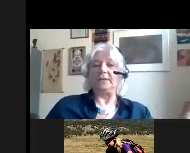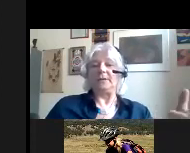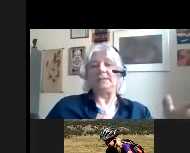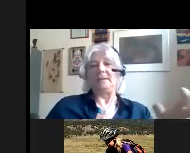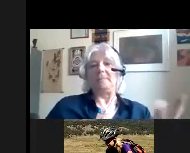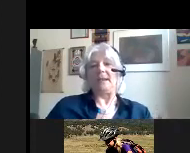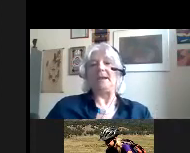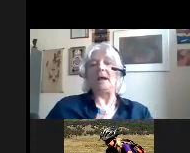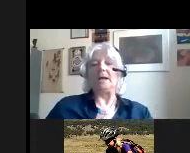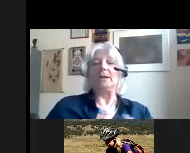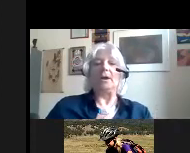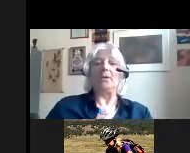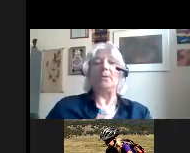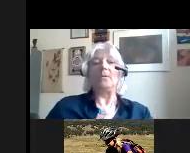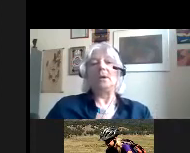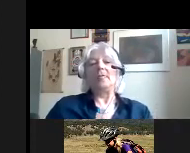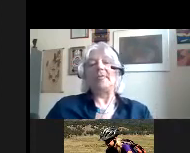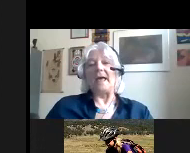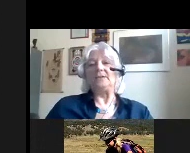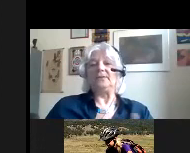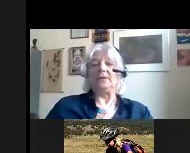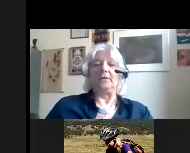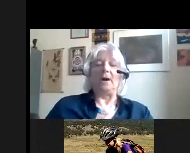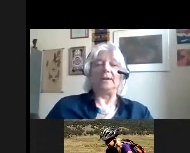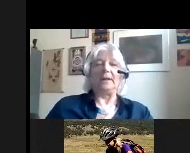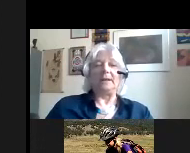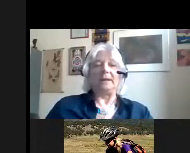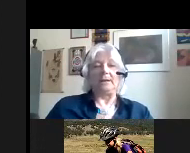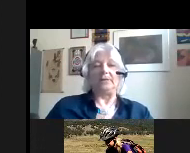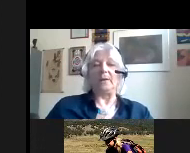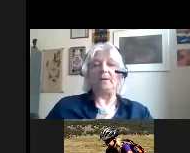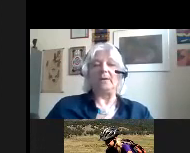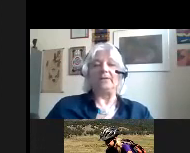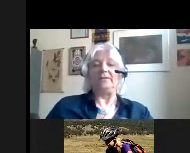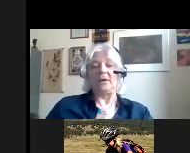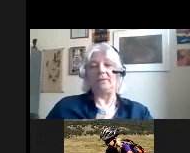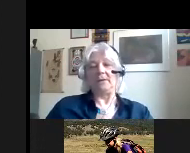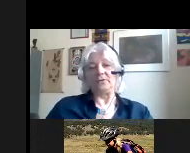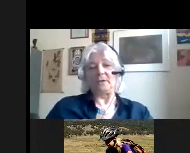because they may not know that if they're not getting it elsewhere, if they don't have trust in